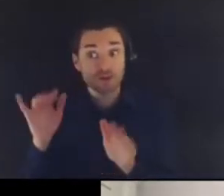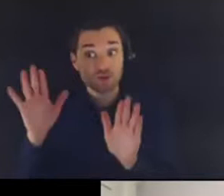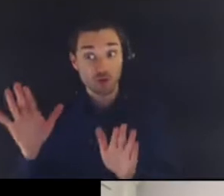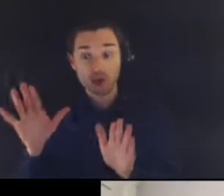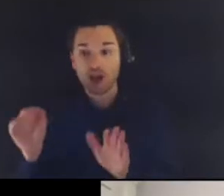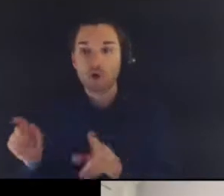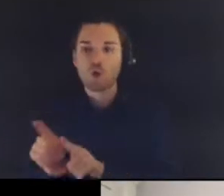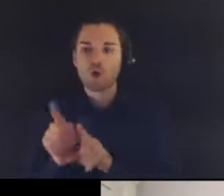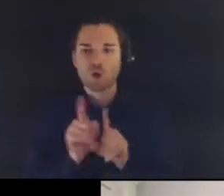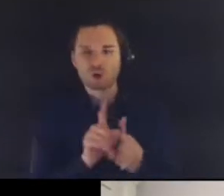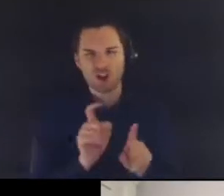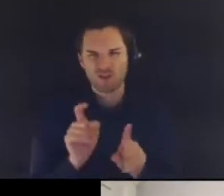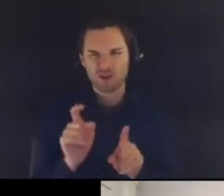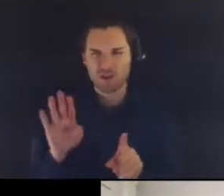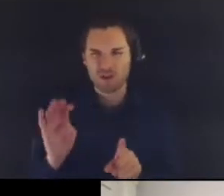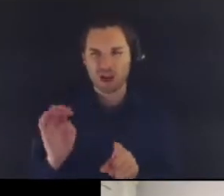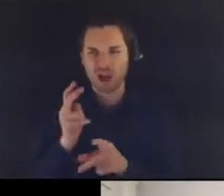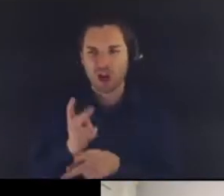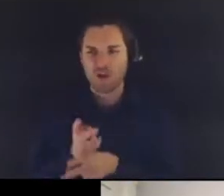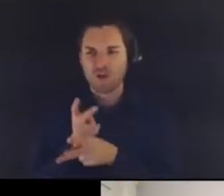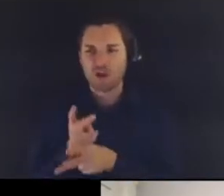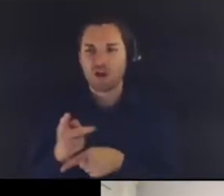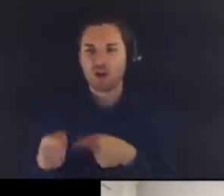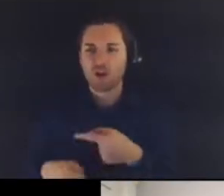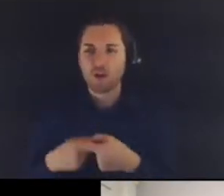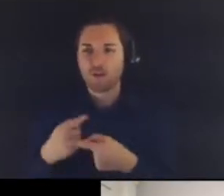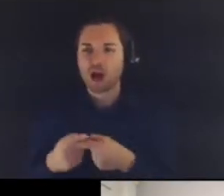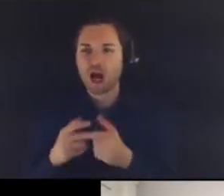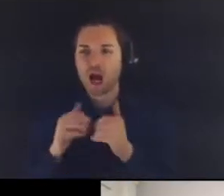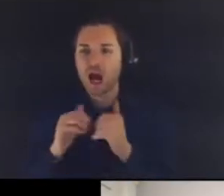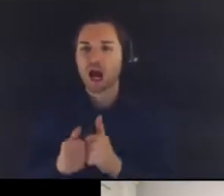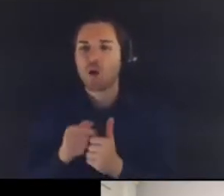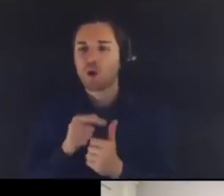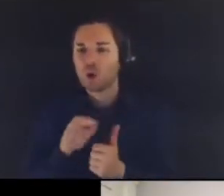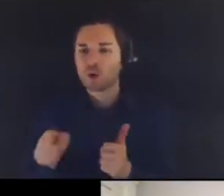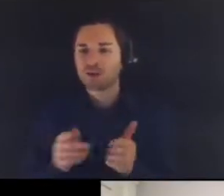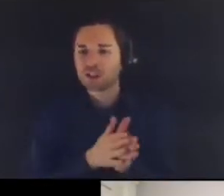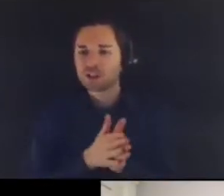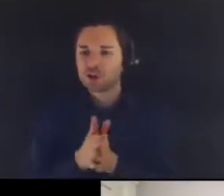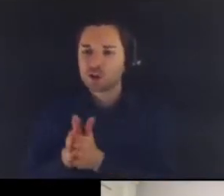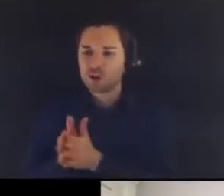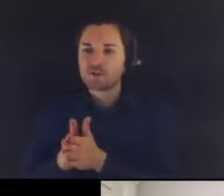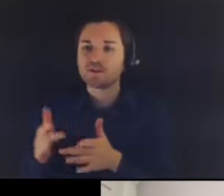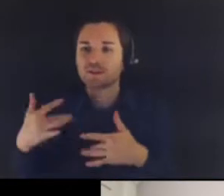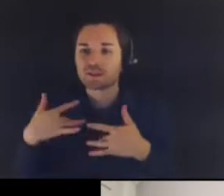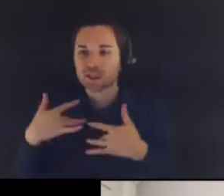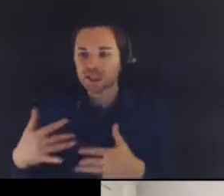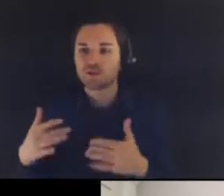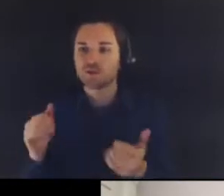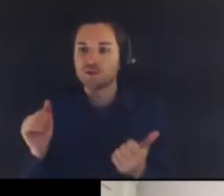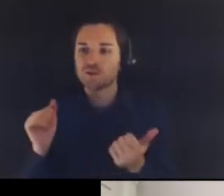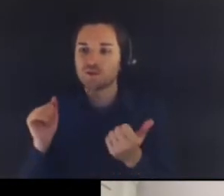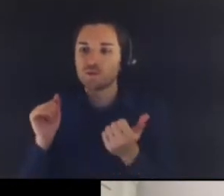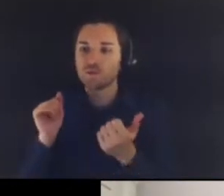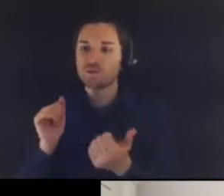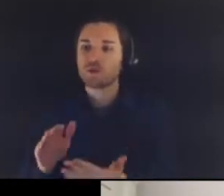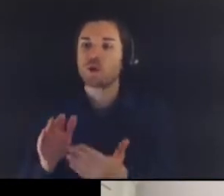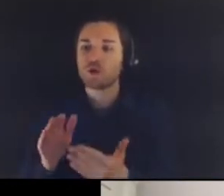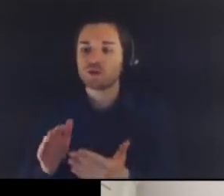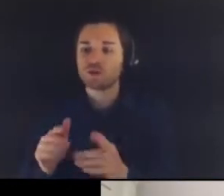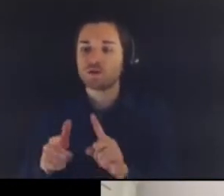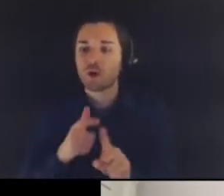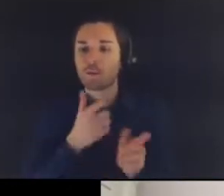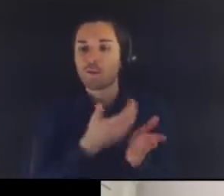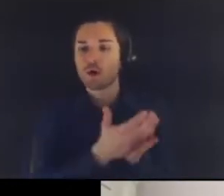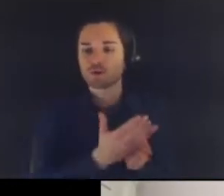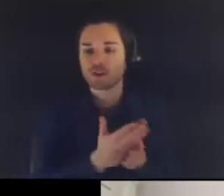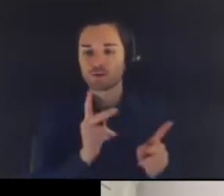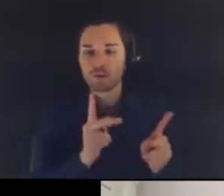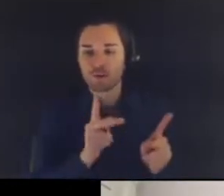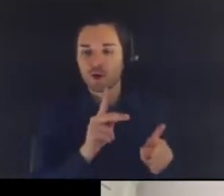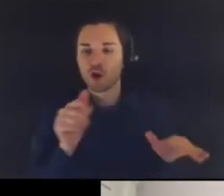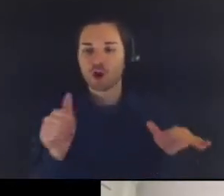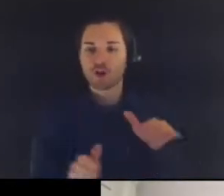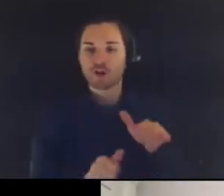ways that I think a lot of these initiatives are starting to treat these experiences as